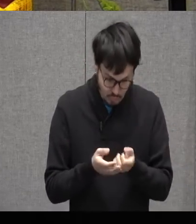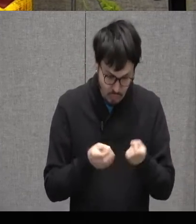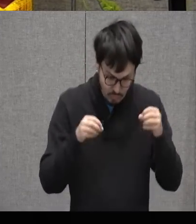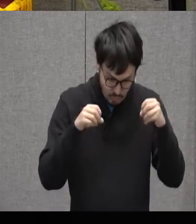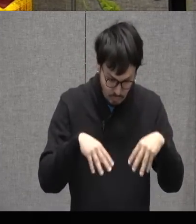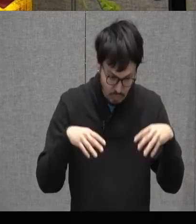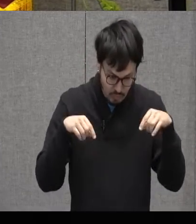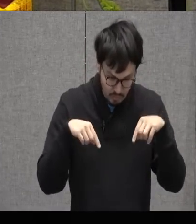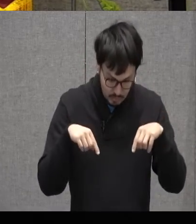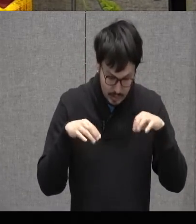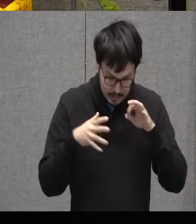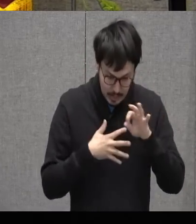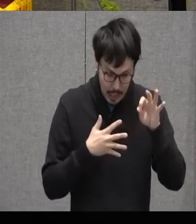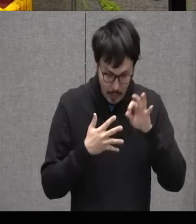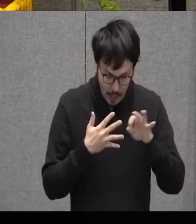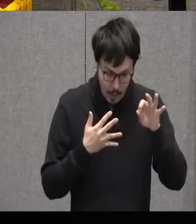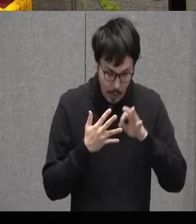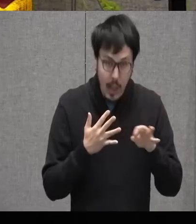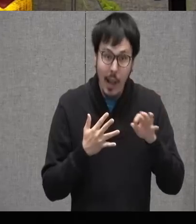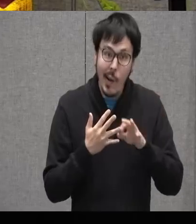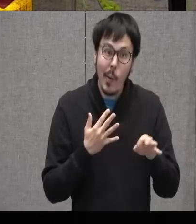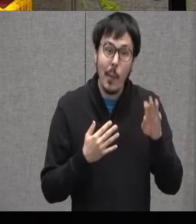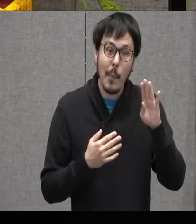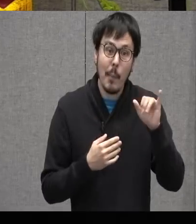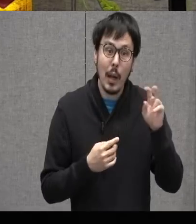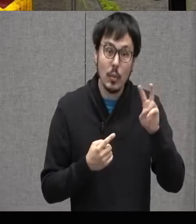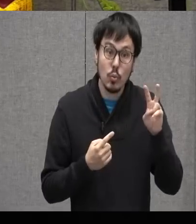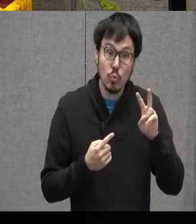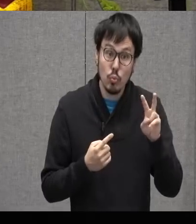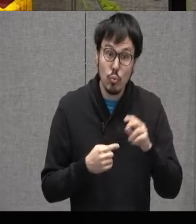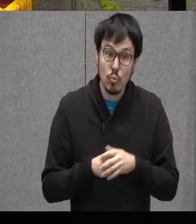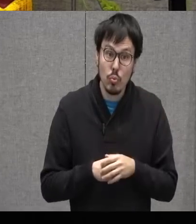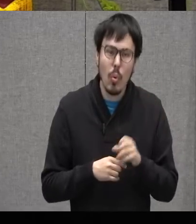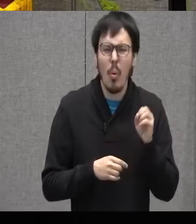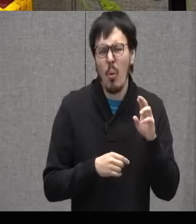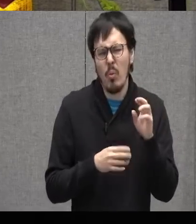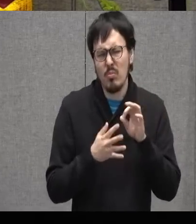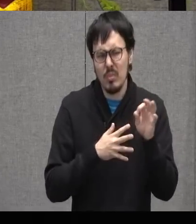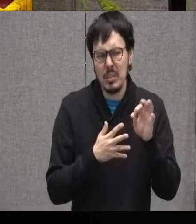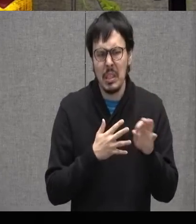Try counting by twos and if you want to, you can count by ones as well.